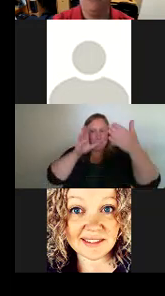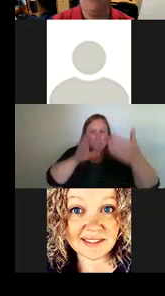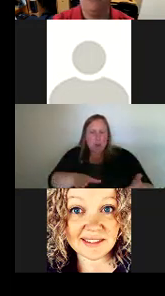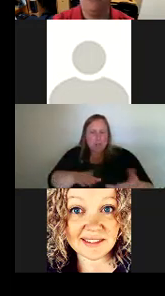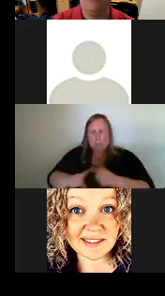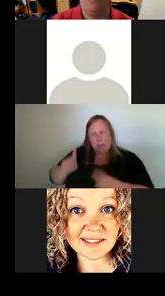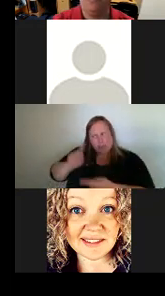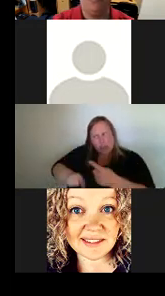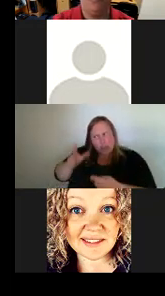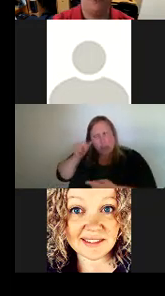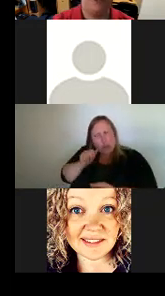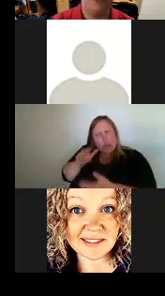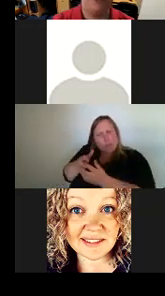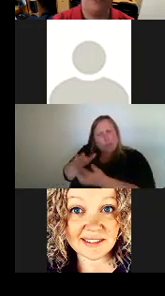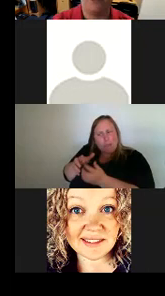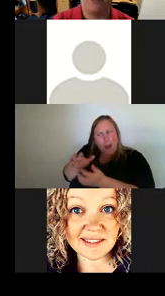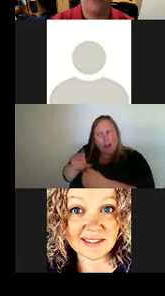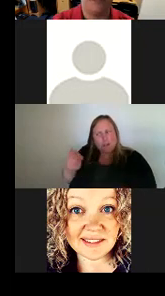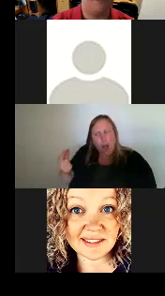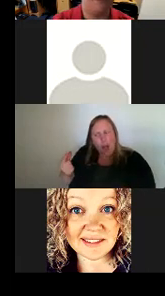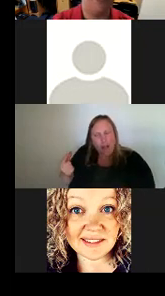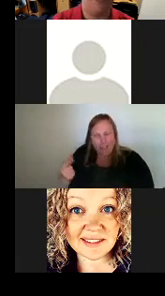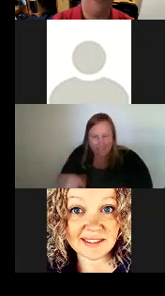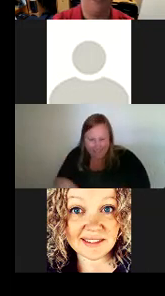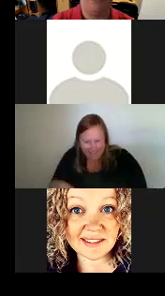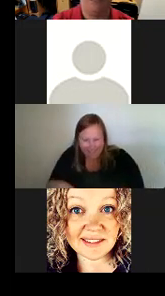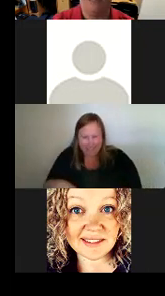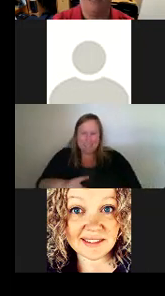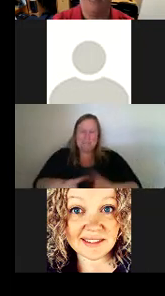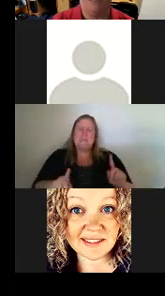THE BACKGROUND, WHICH WAS PERFECT.